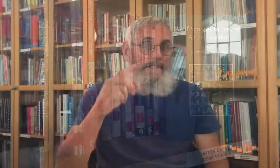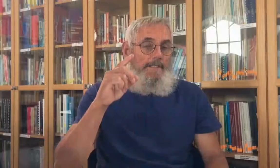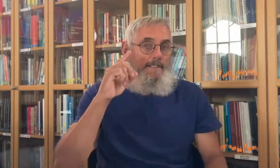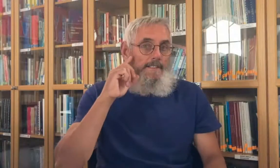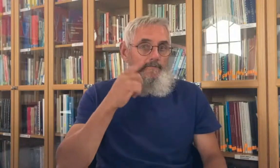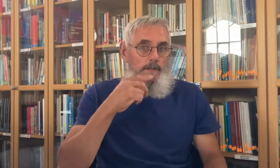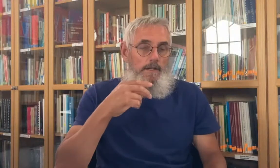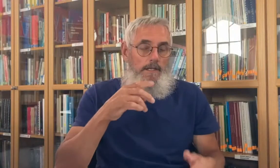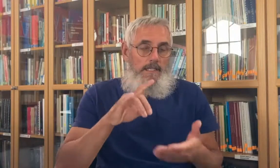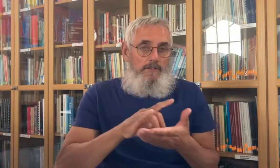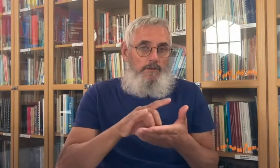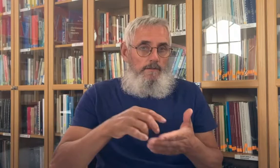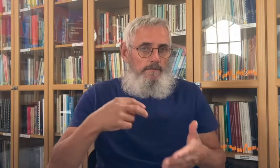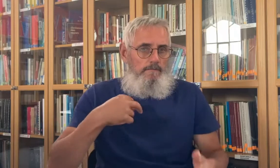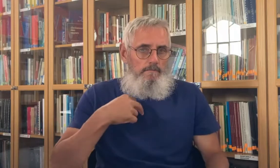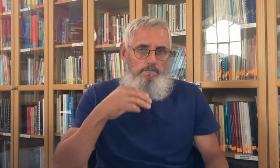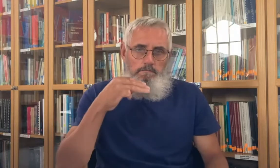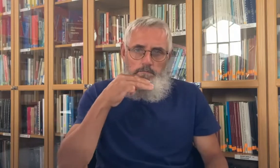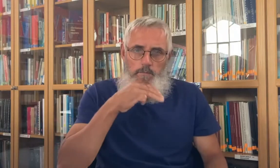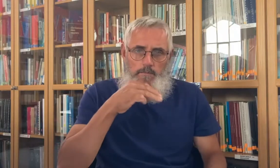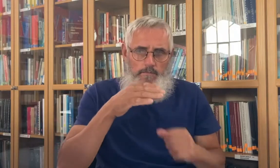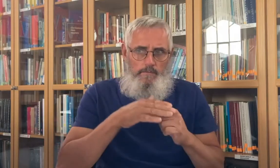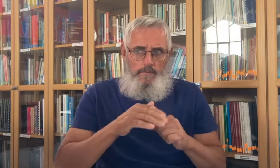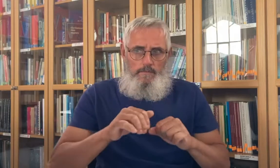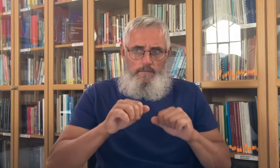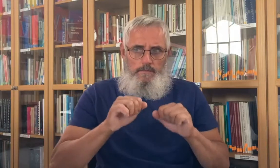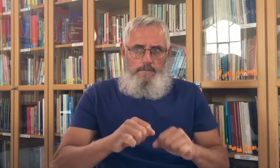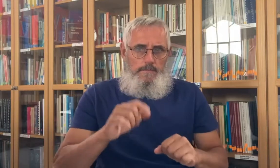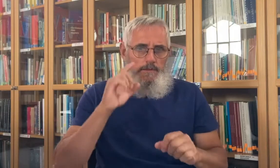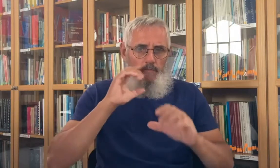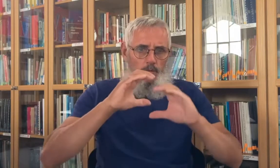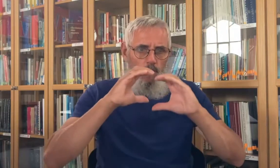Deaf history is really important for our Deaf community